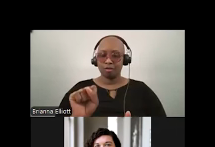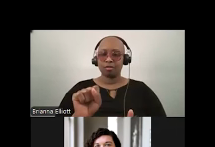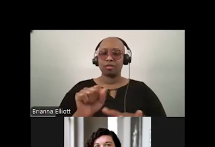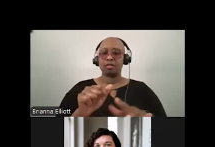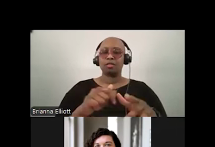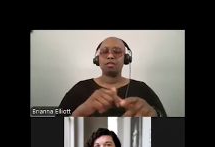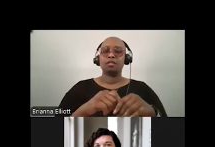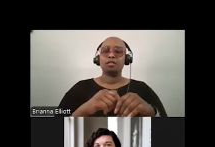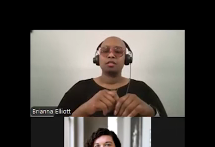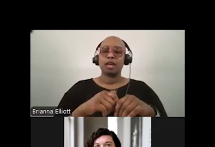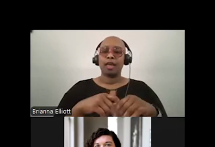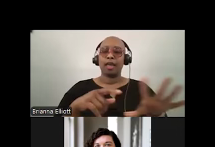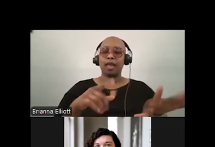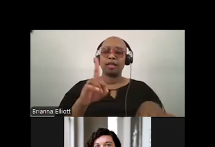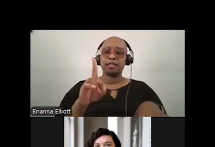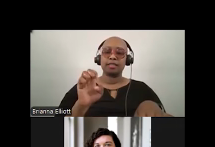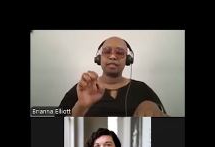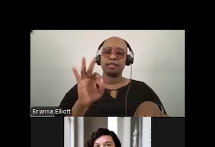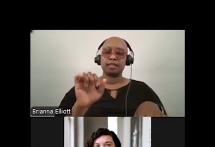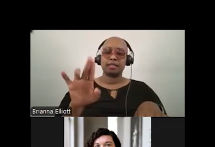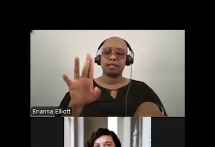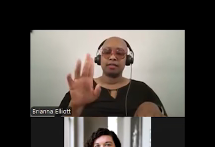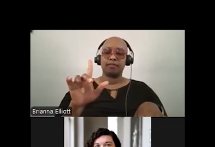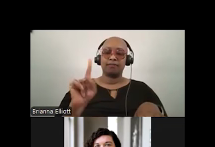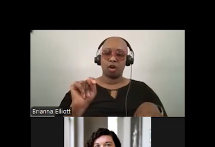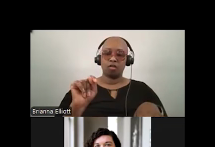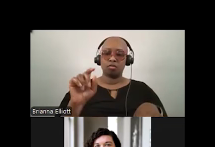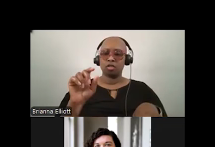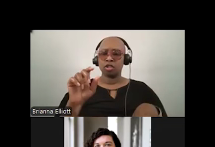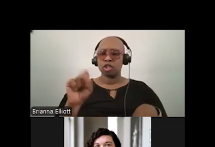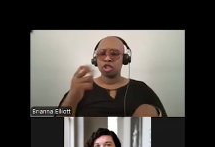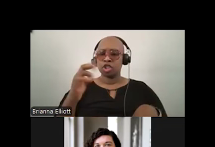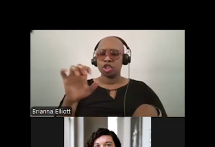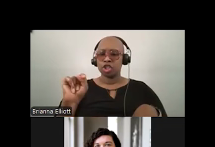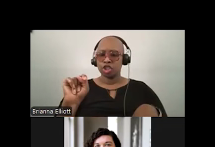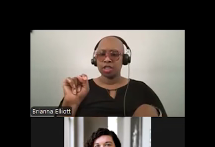I want to see where my missing alt text is. So, I click on this and it tells me it's this chart.